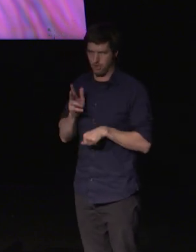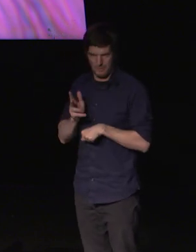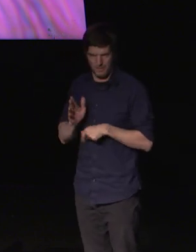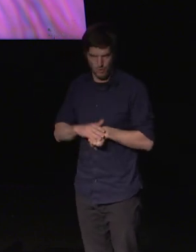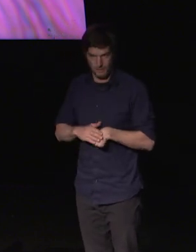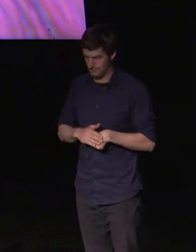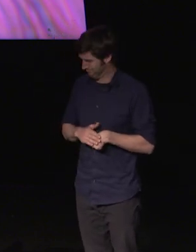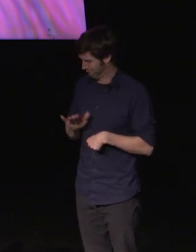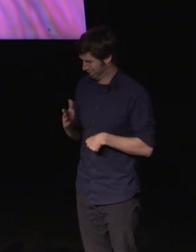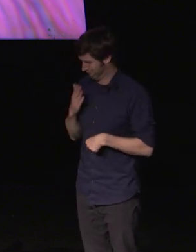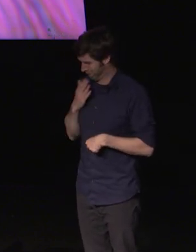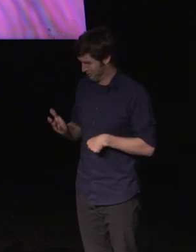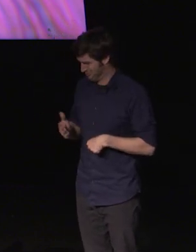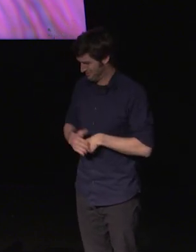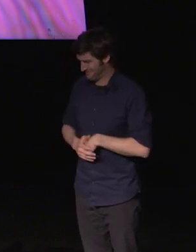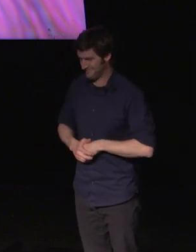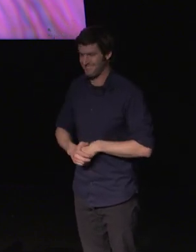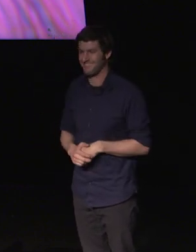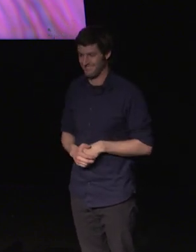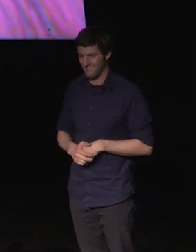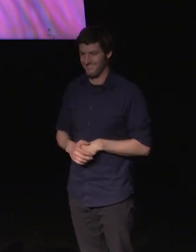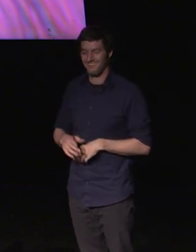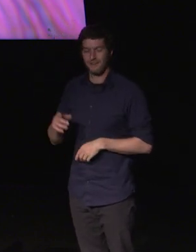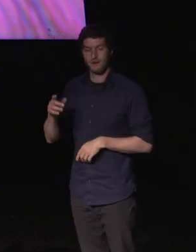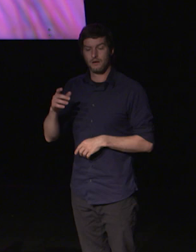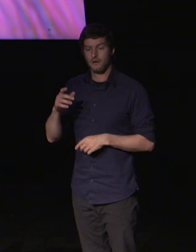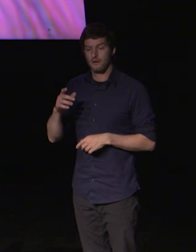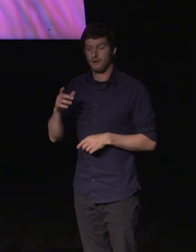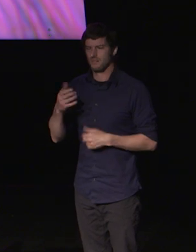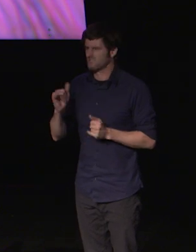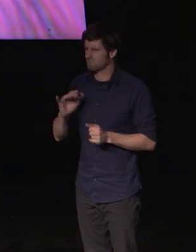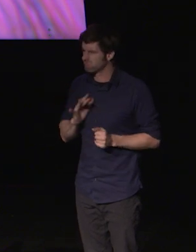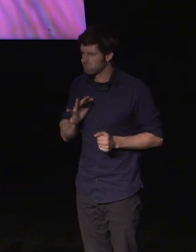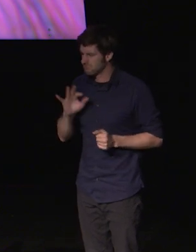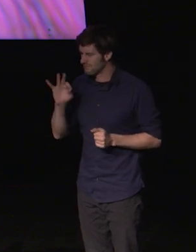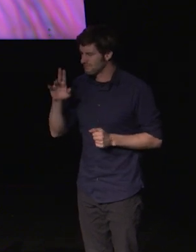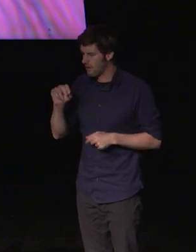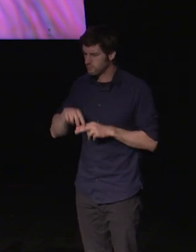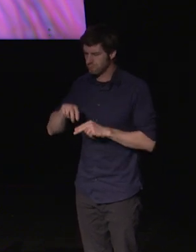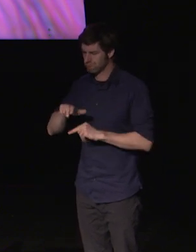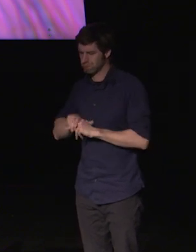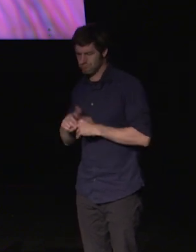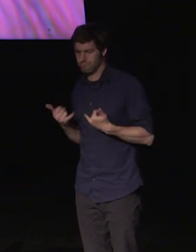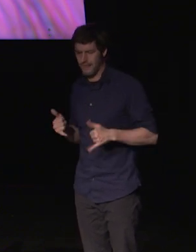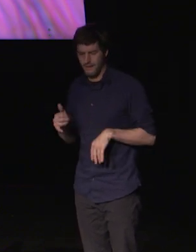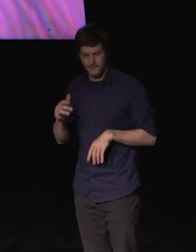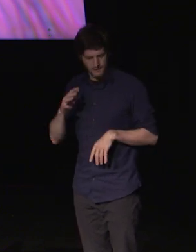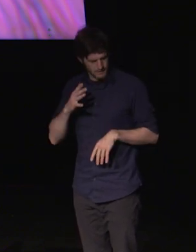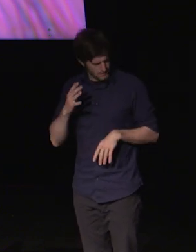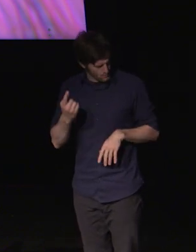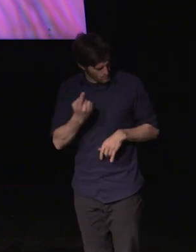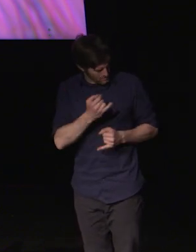To be able to do that, it was still really cool to be able to do. So, with that said, one last quick question I have.